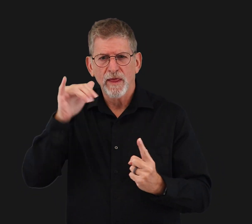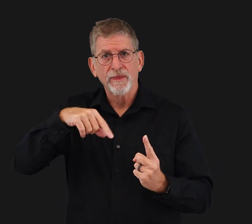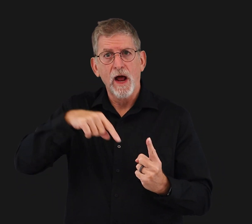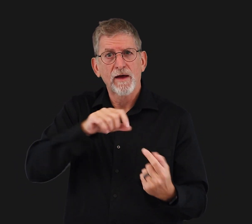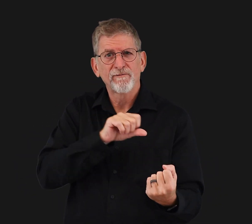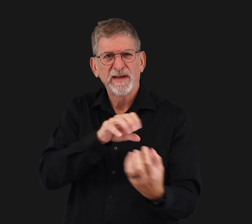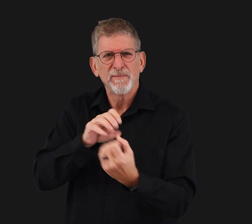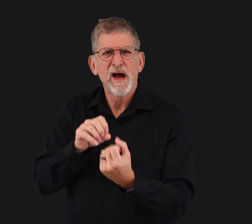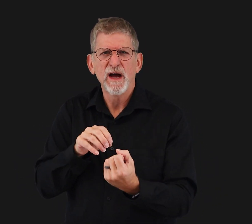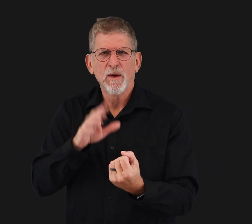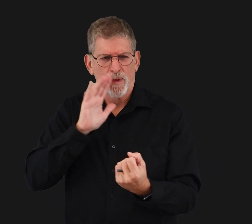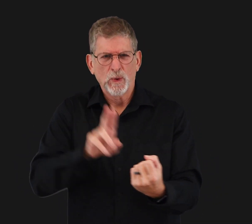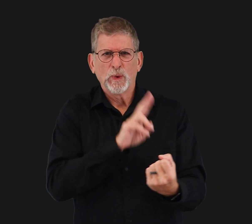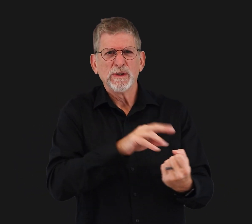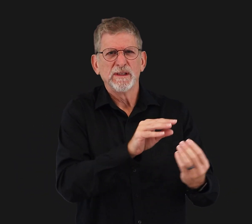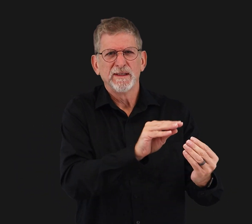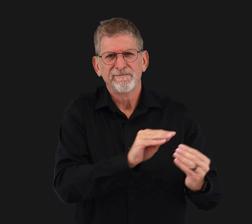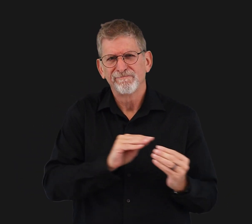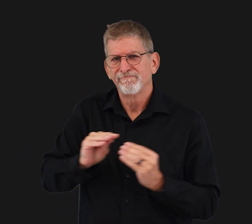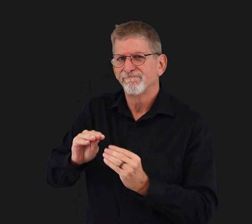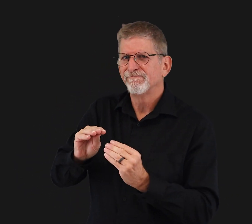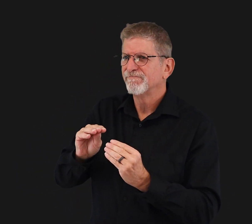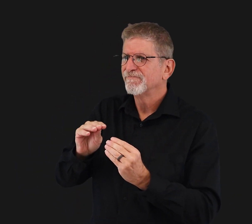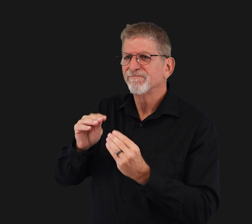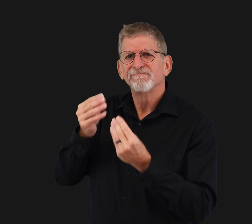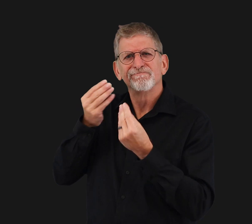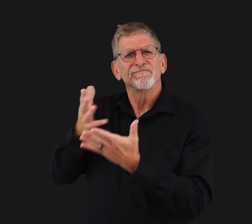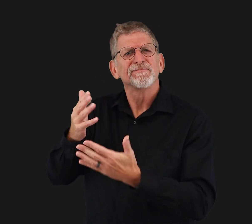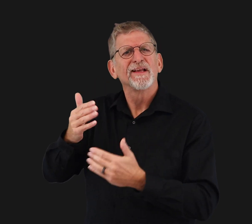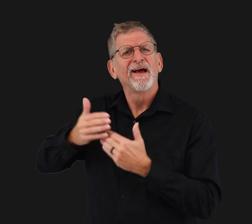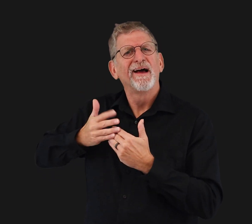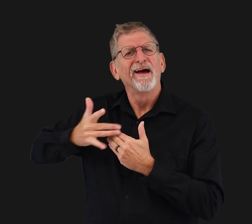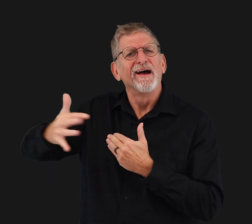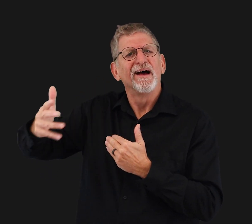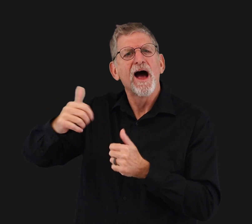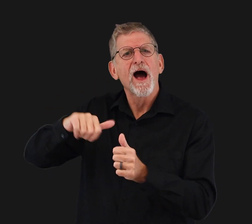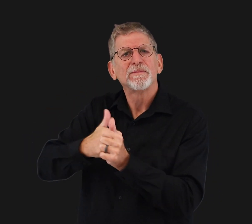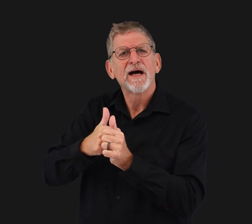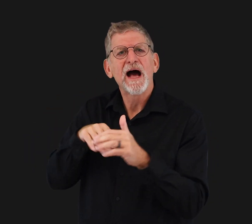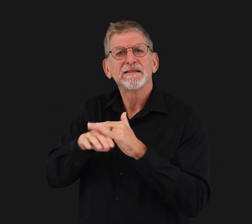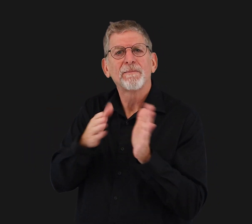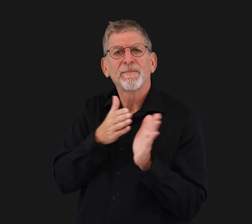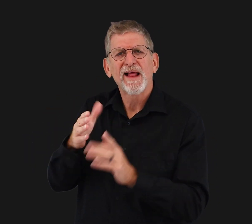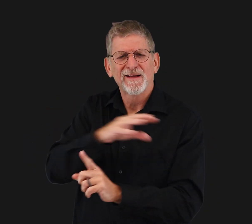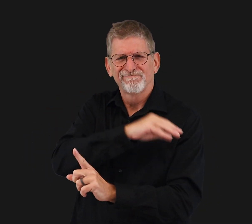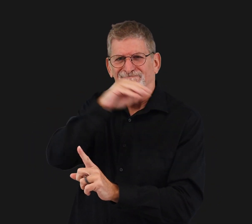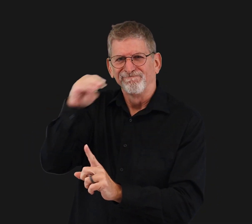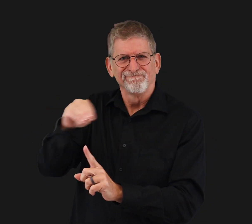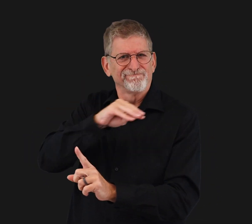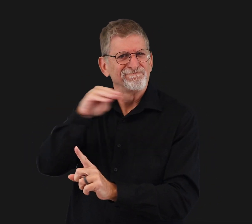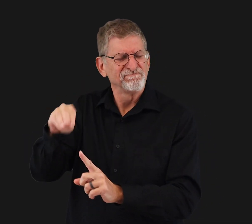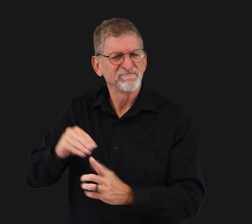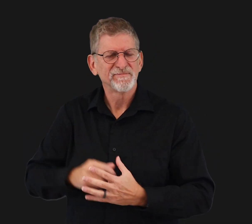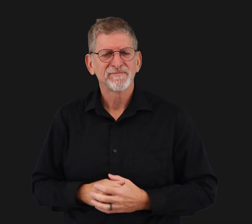This feedback will also be used to inform our forthcoming updated Accessibility Plan.